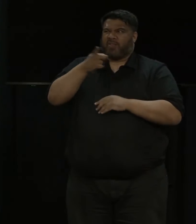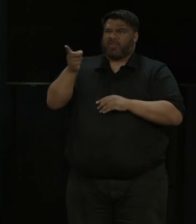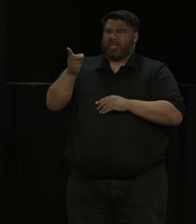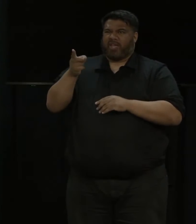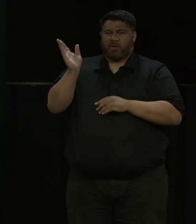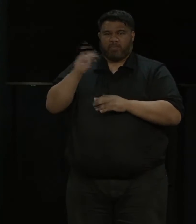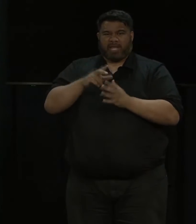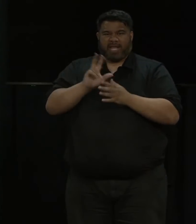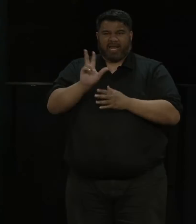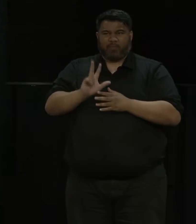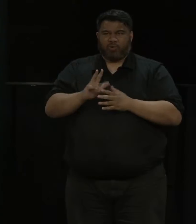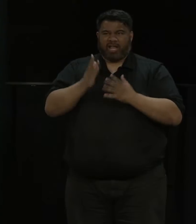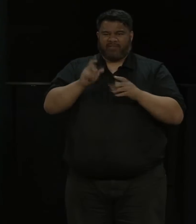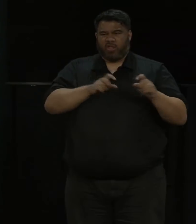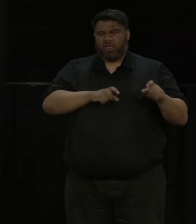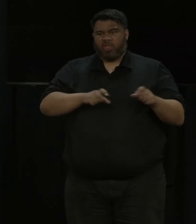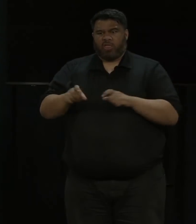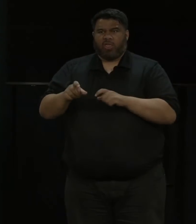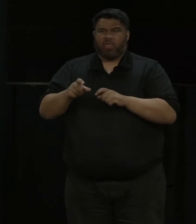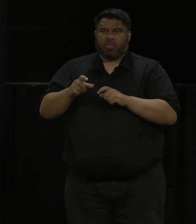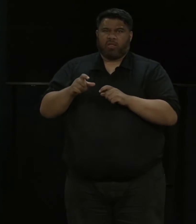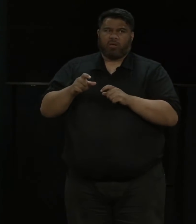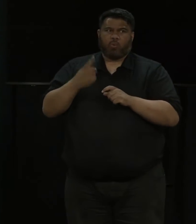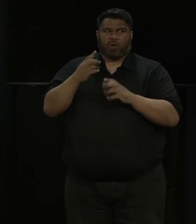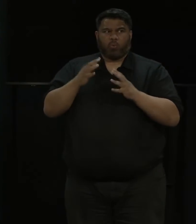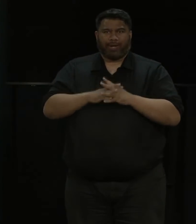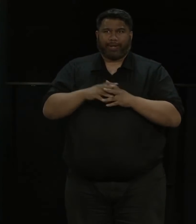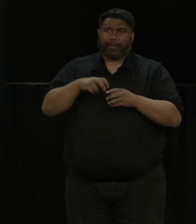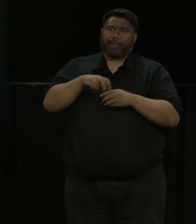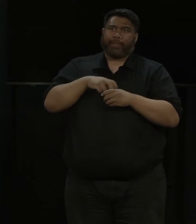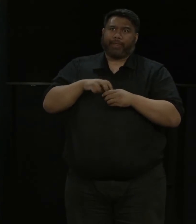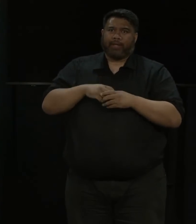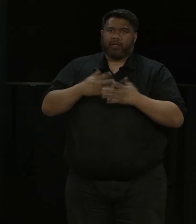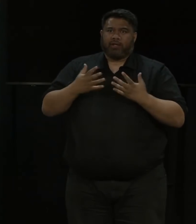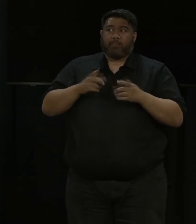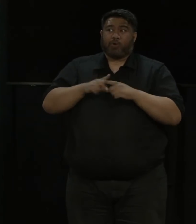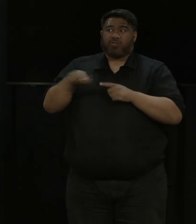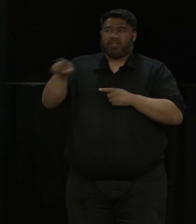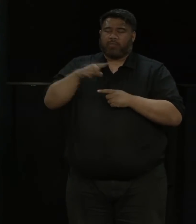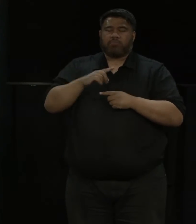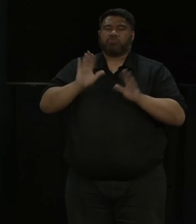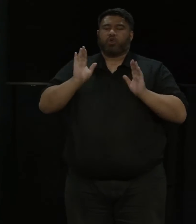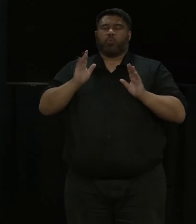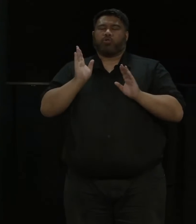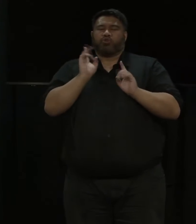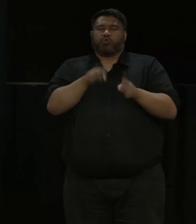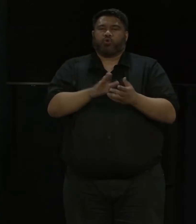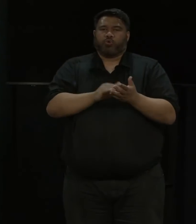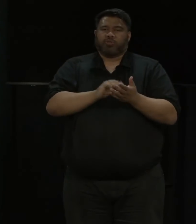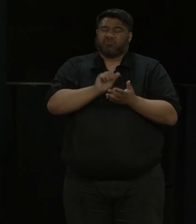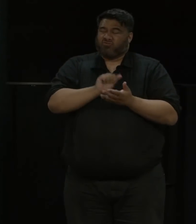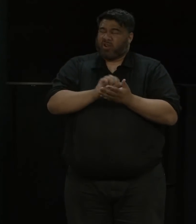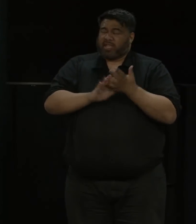after April 30 if they have to